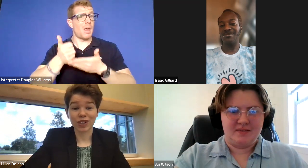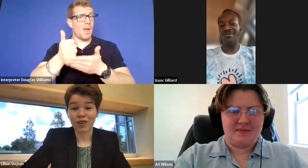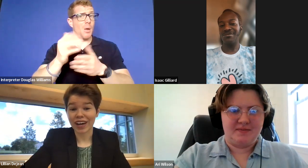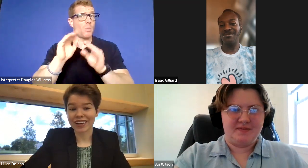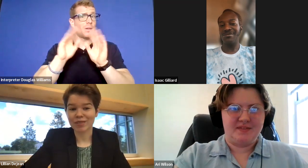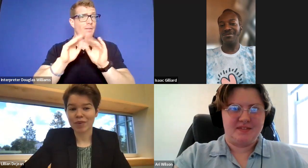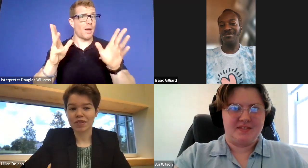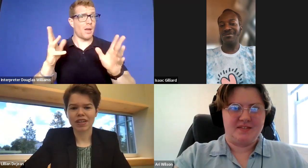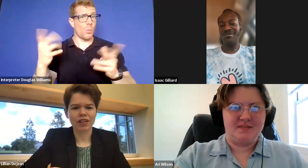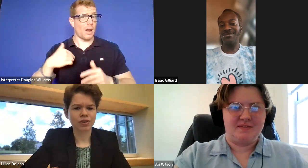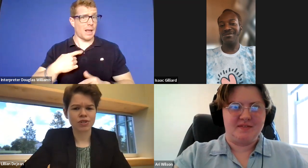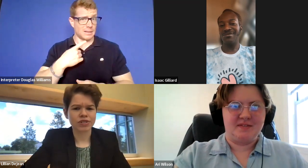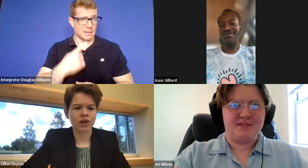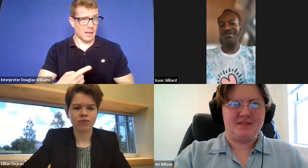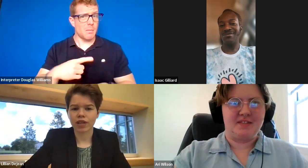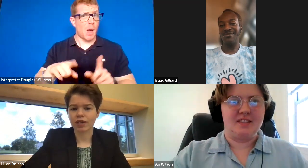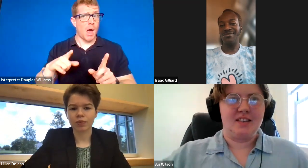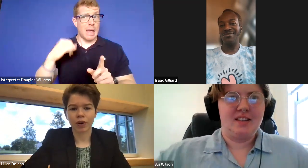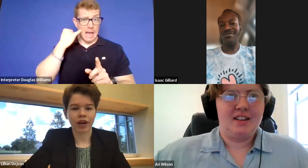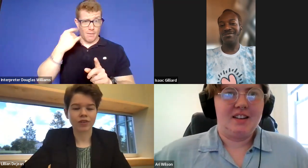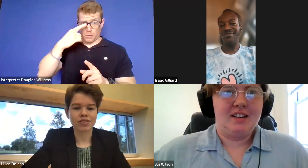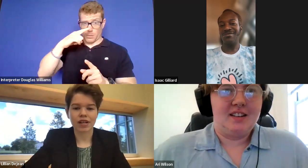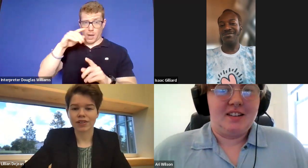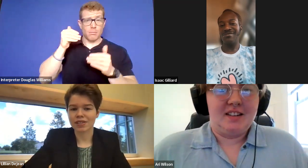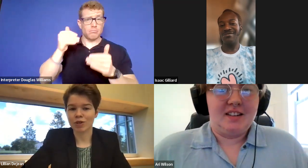But if you could go ahead and maybe introduce yourself. Name pronouns.